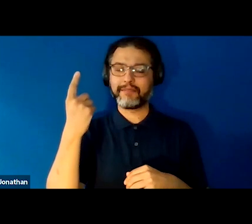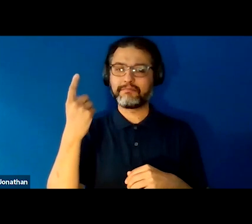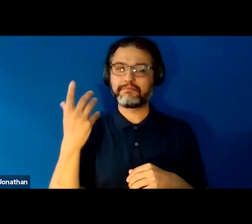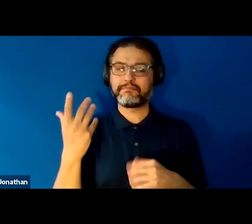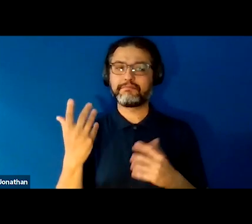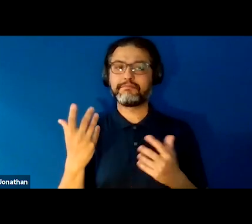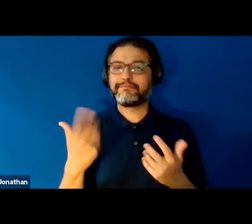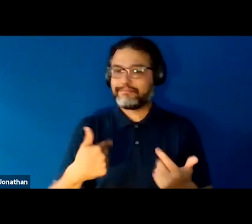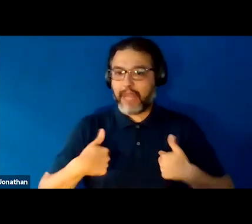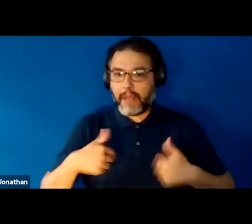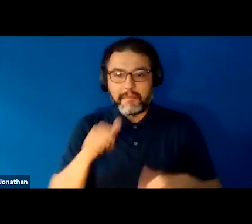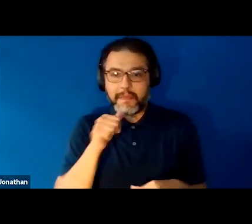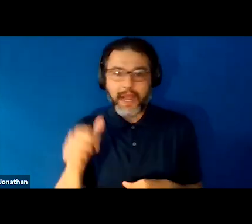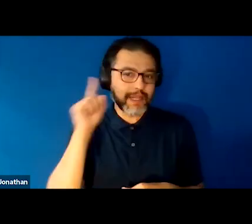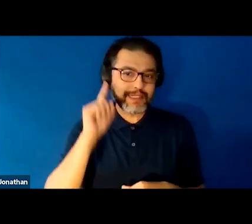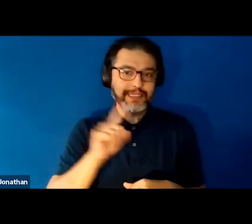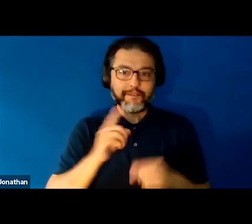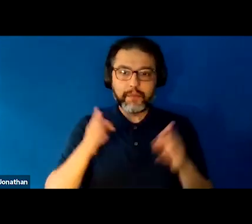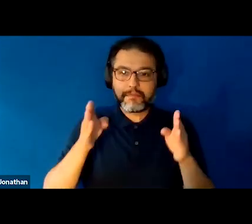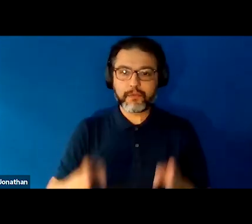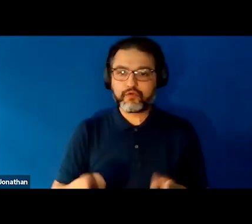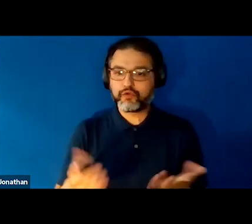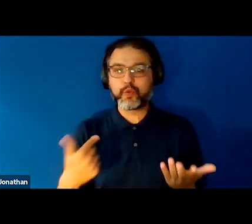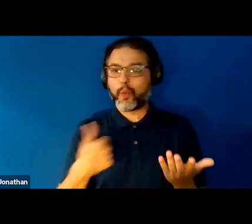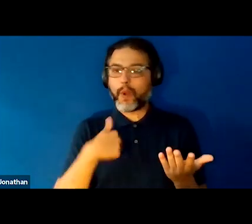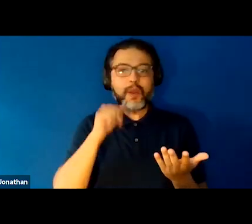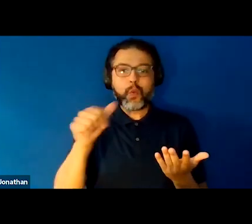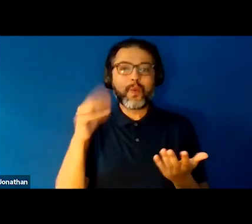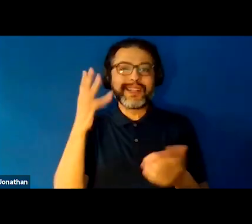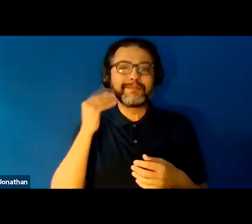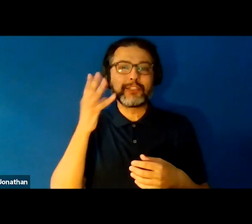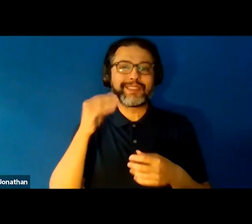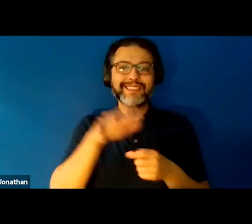And so, I don't experience space in the same way.